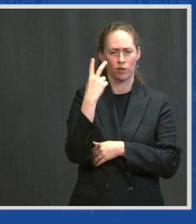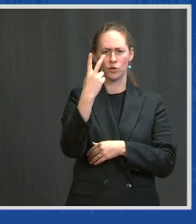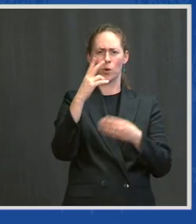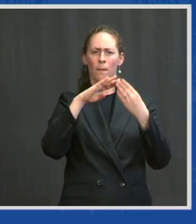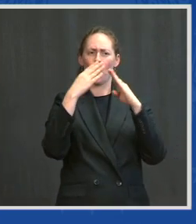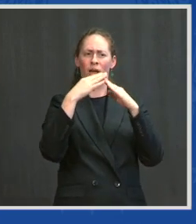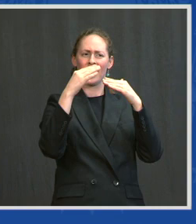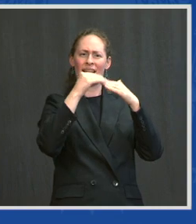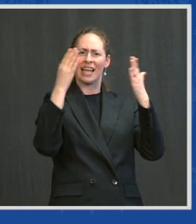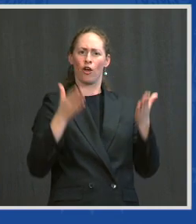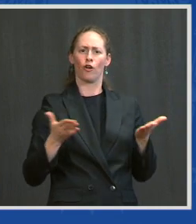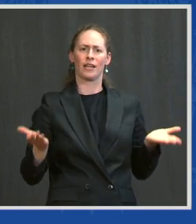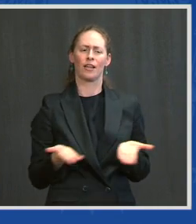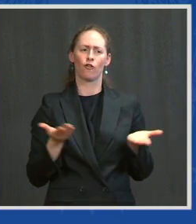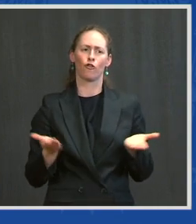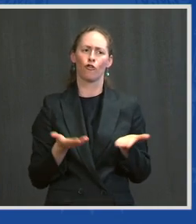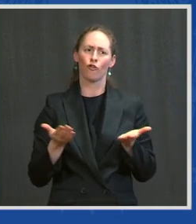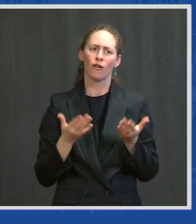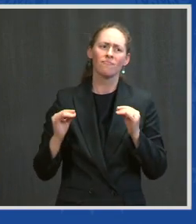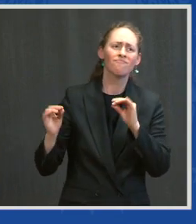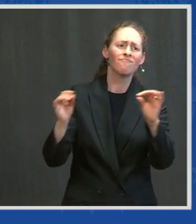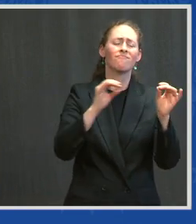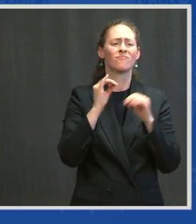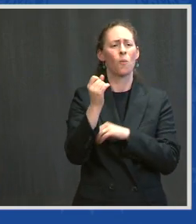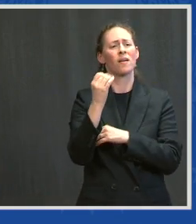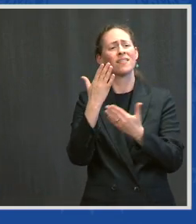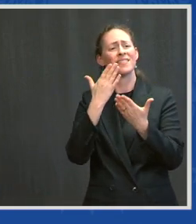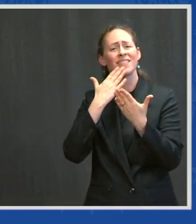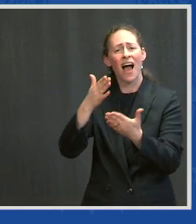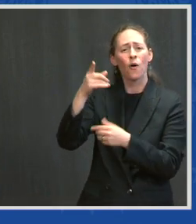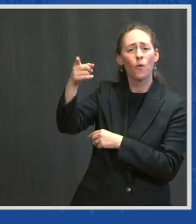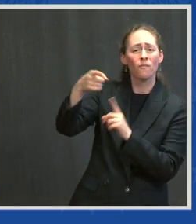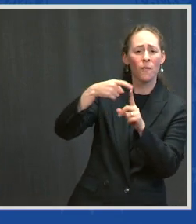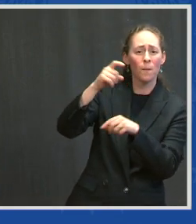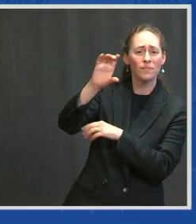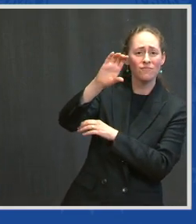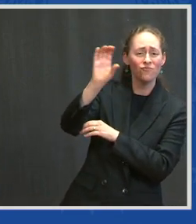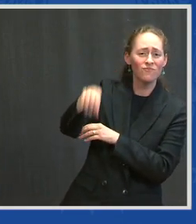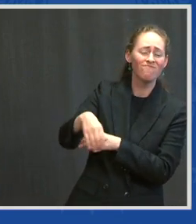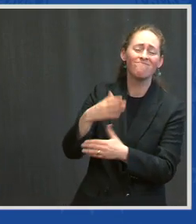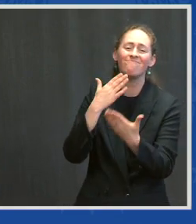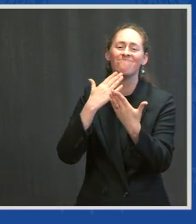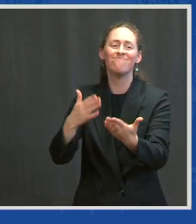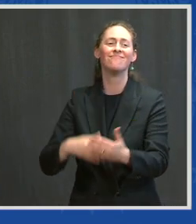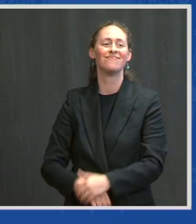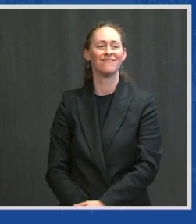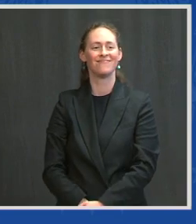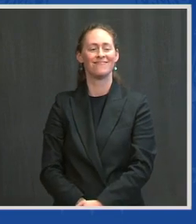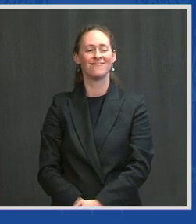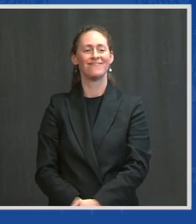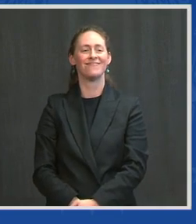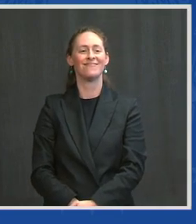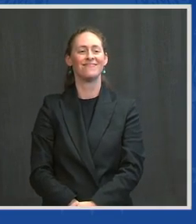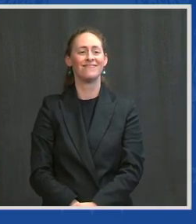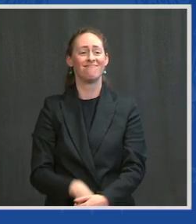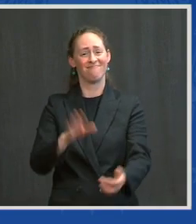Eddie, thank you for coming from Chicago to -- you're really -- quite frankly, it was impressive -- your presentation.